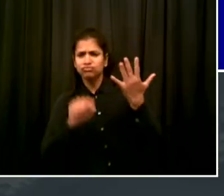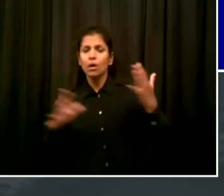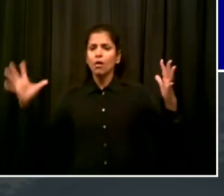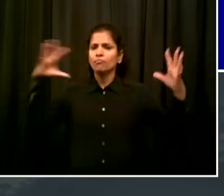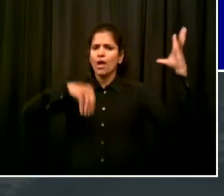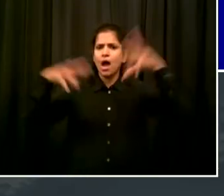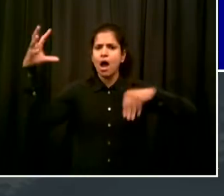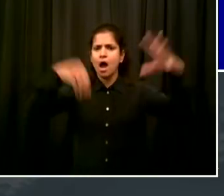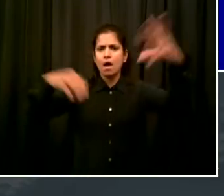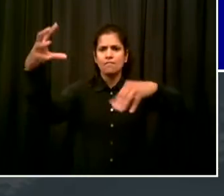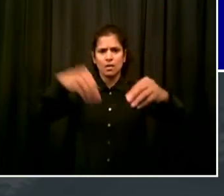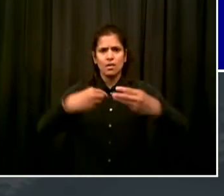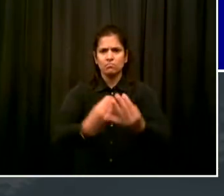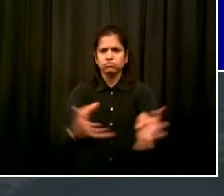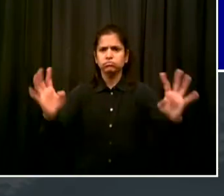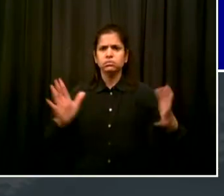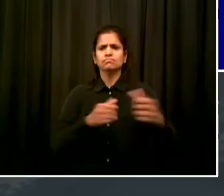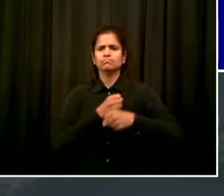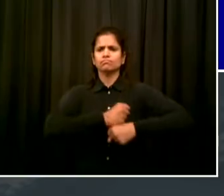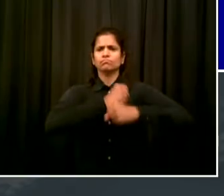. WE WANT TO PUT POLICE OFFICERS IN T HERIHTG